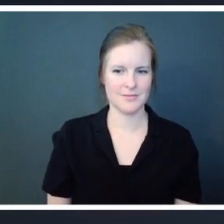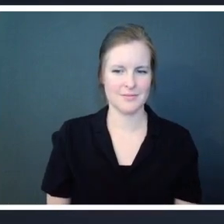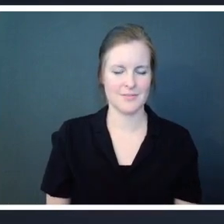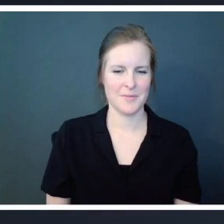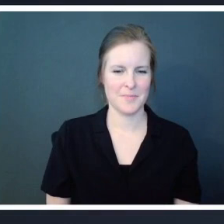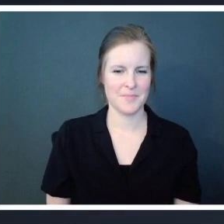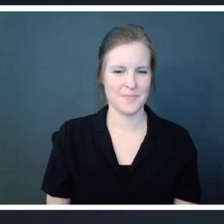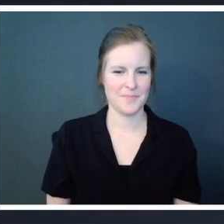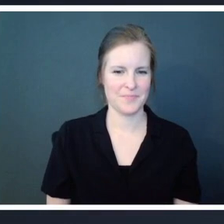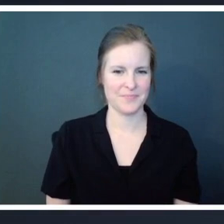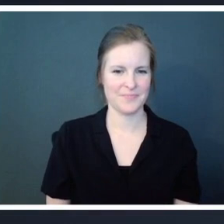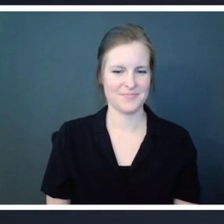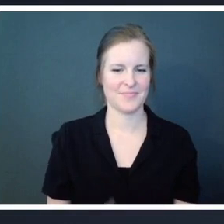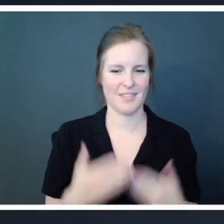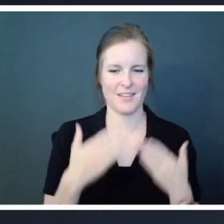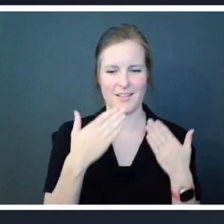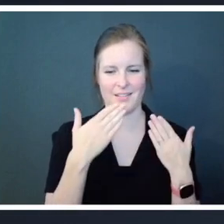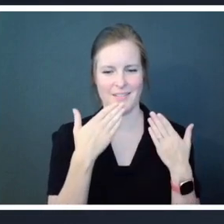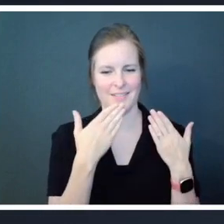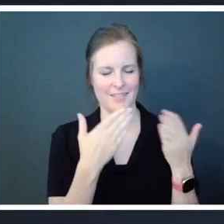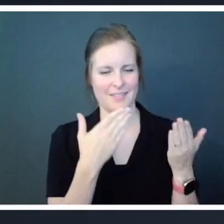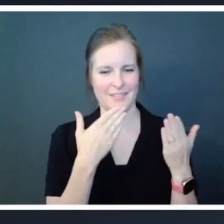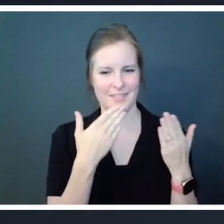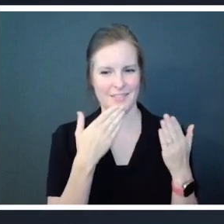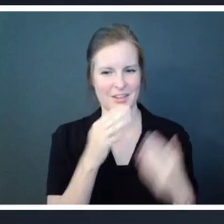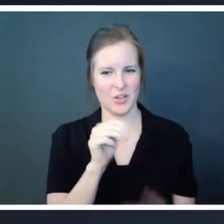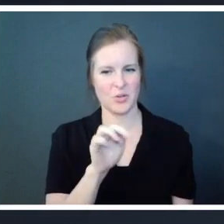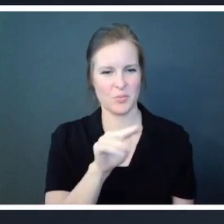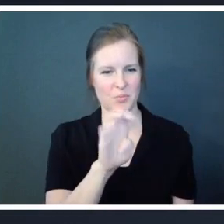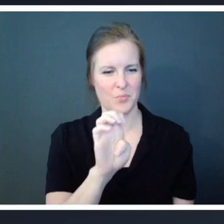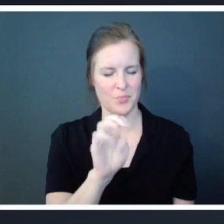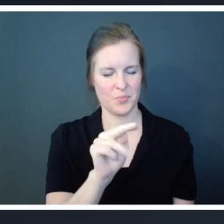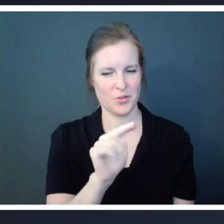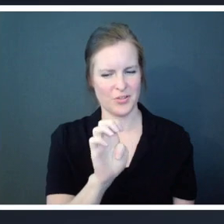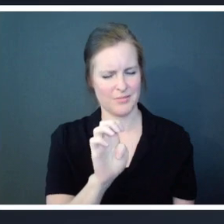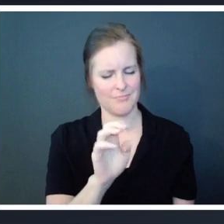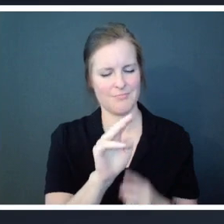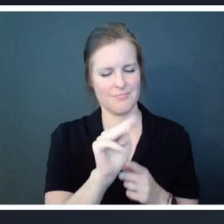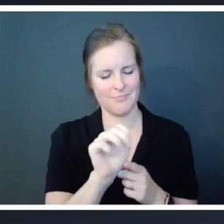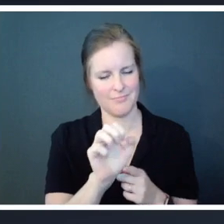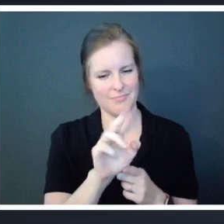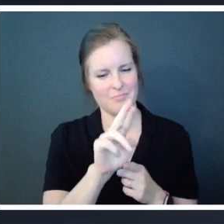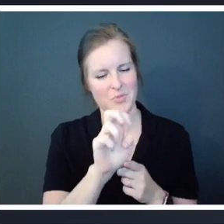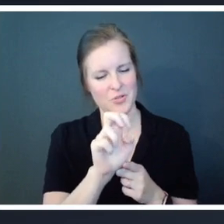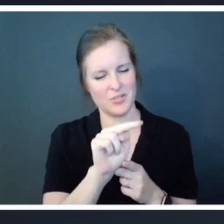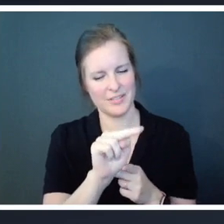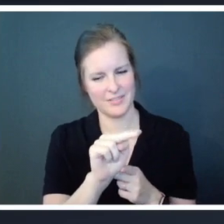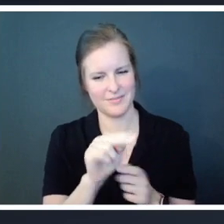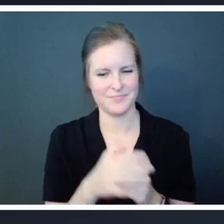Phoebe Sherman: Thanks, Maureen. So, as Maureen shared that there is a long history of connection between conservation and postage